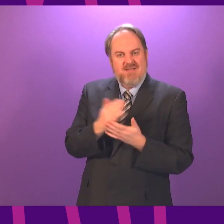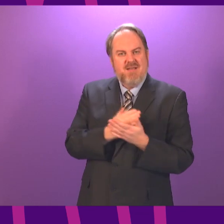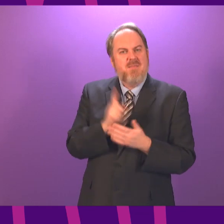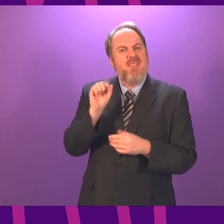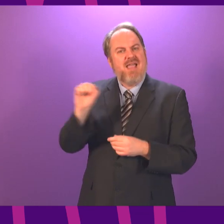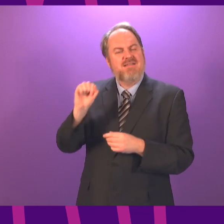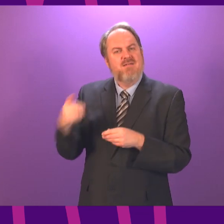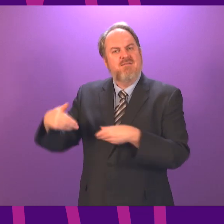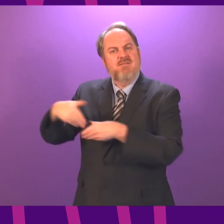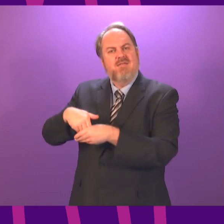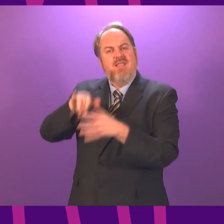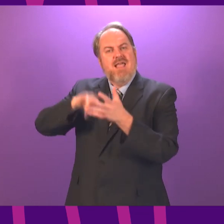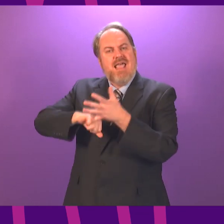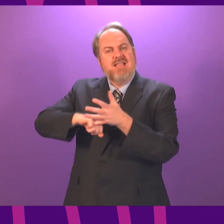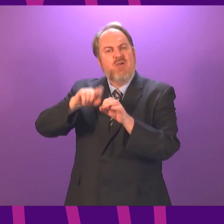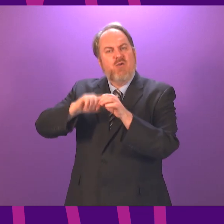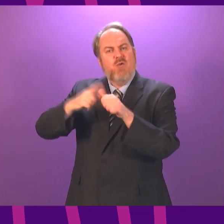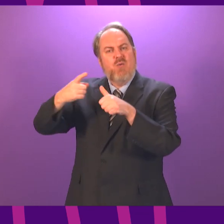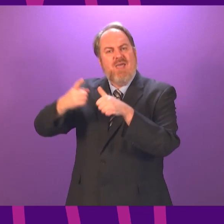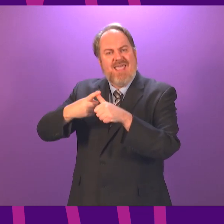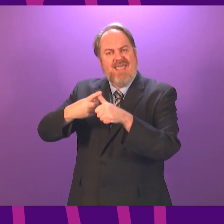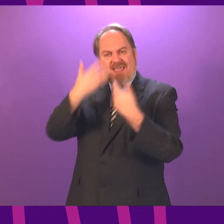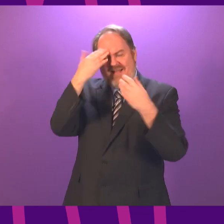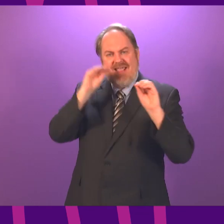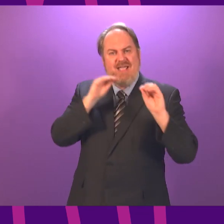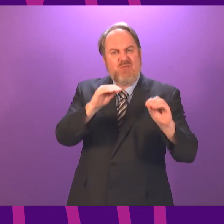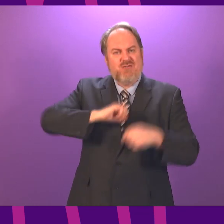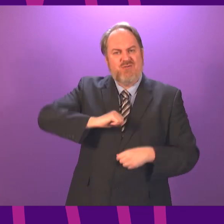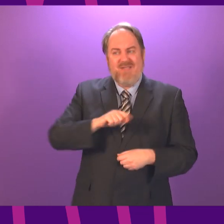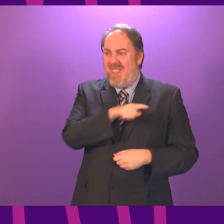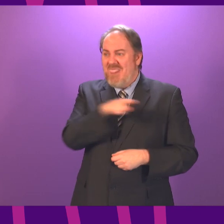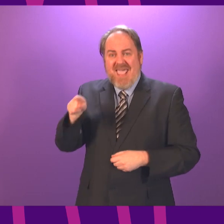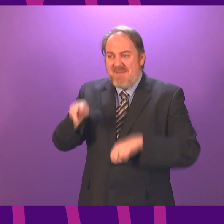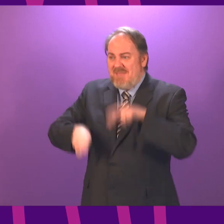Authority and Education Scotland—the very bodies that are under the microscope of the